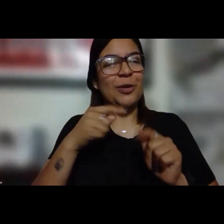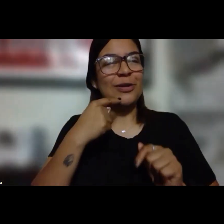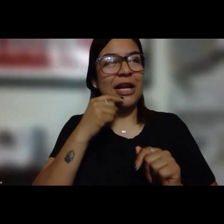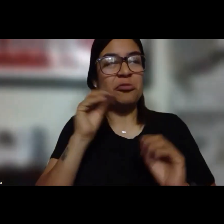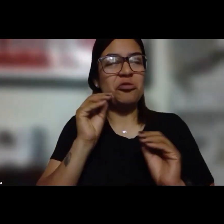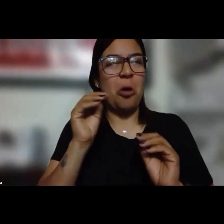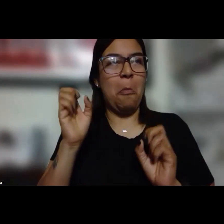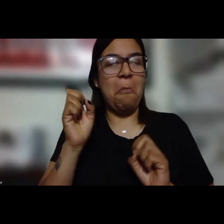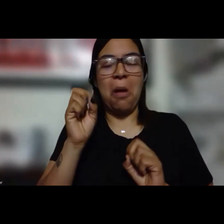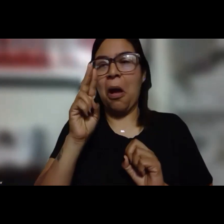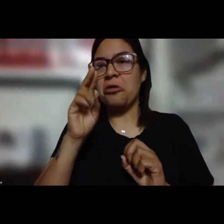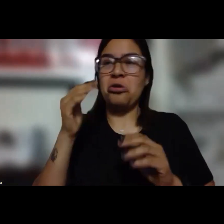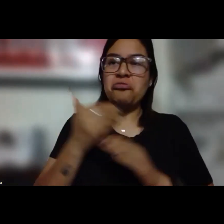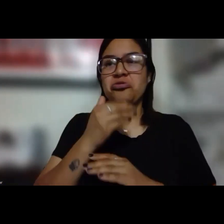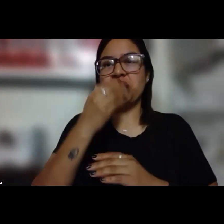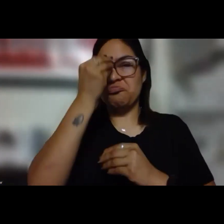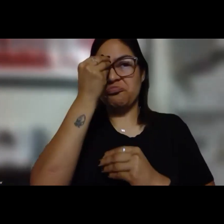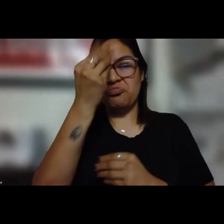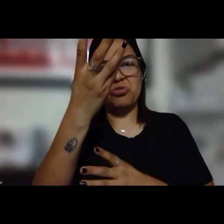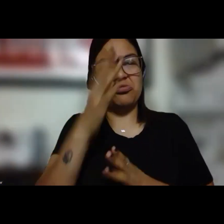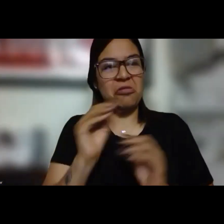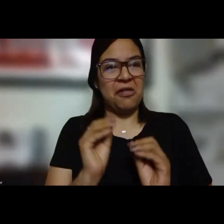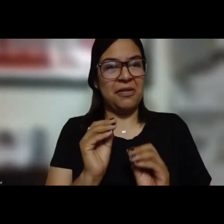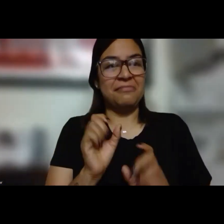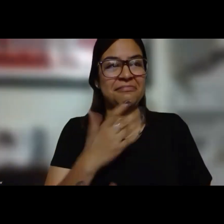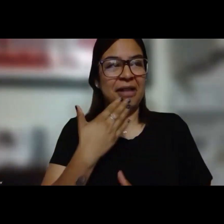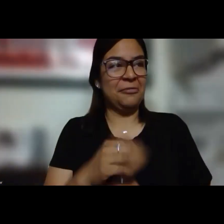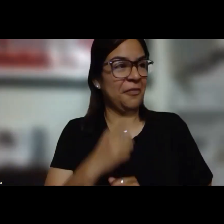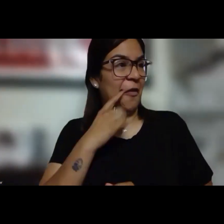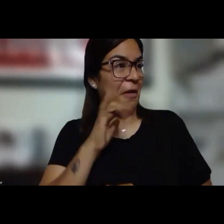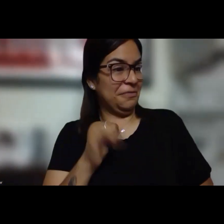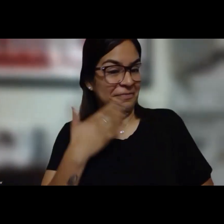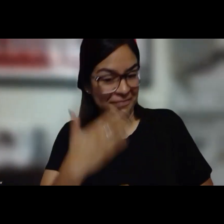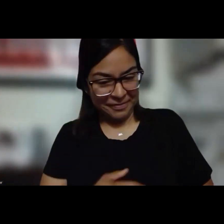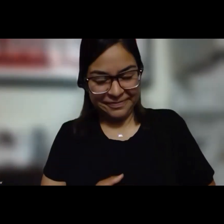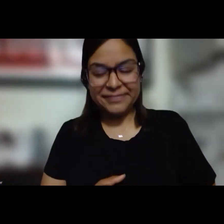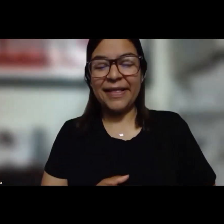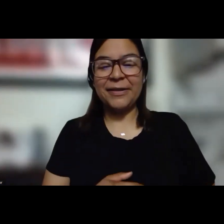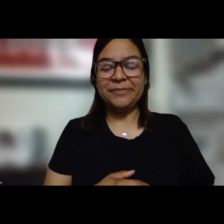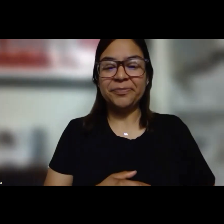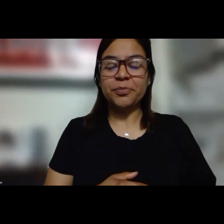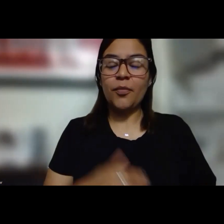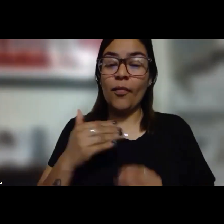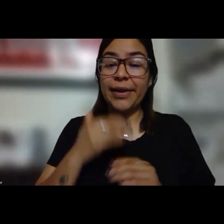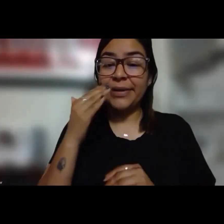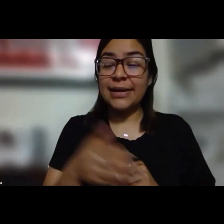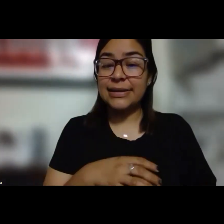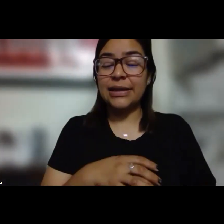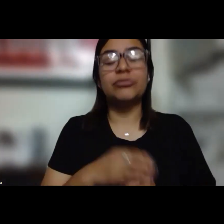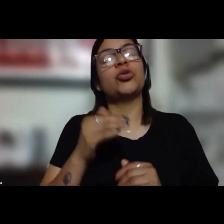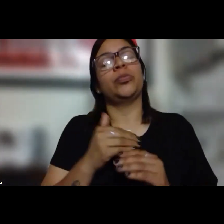through everything and I will turn it back over to Eli thank you so much Cindy uh so our next item is